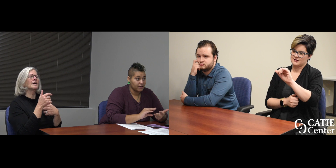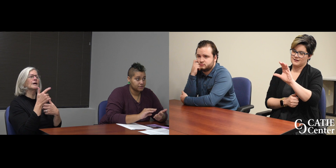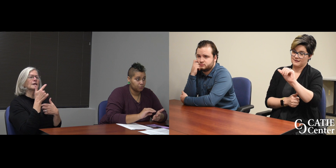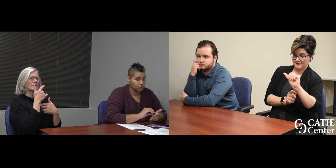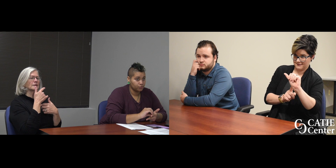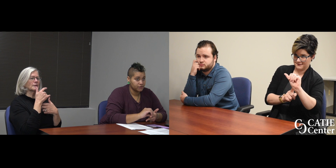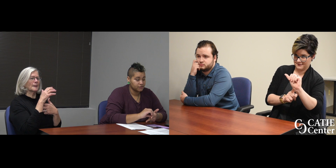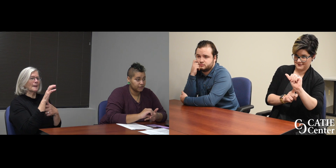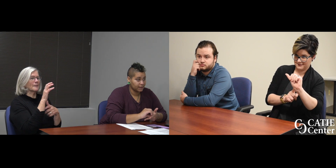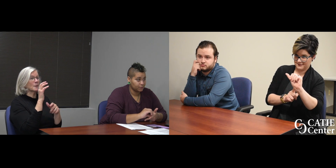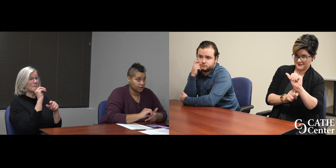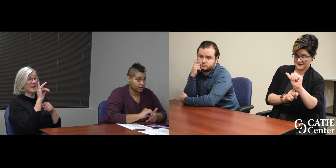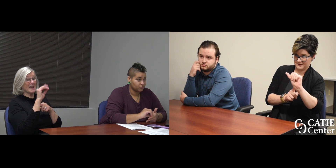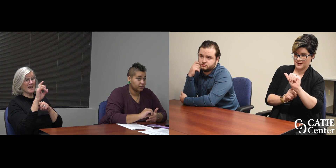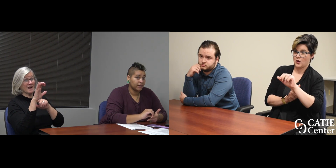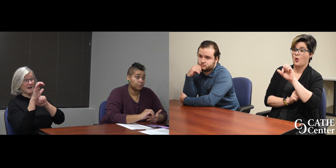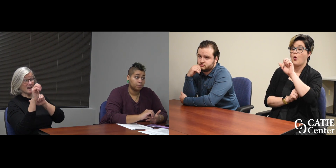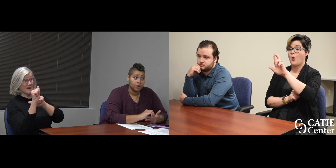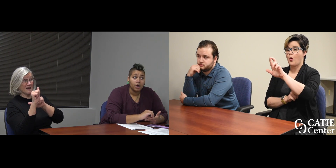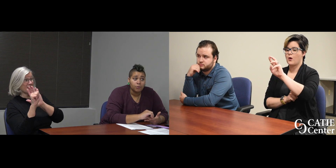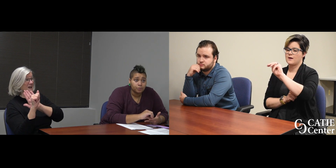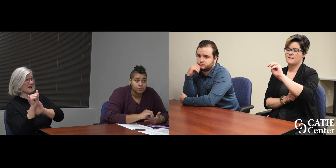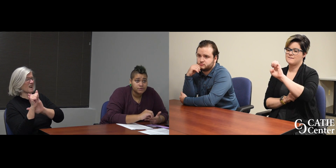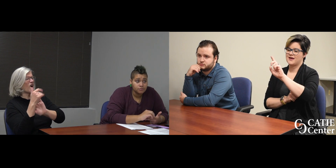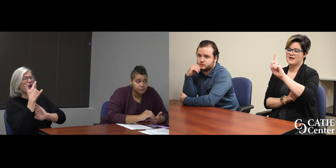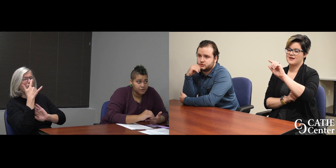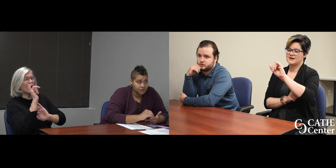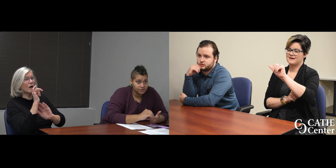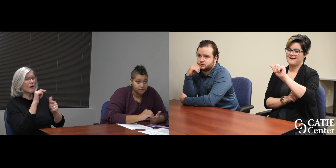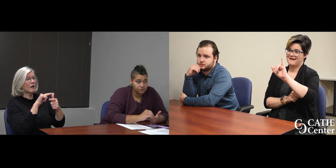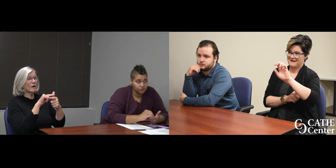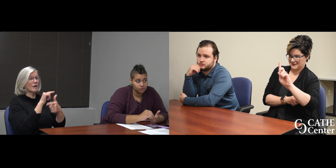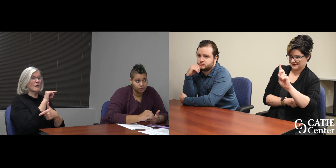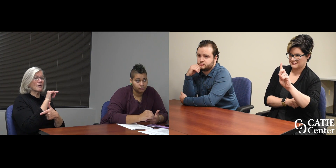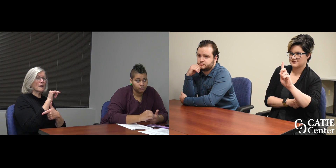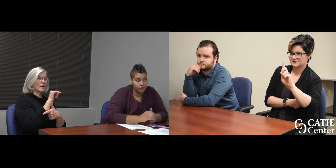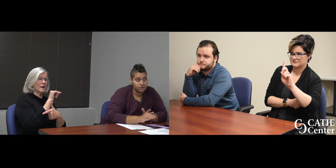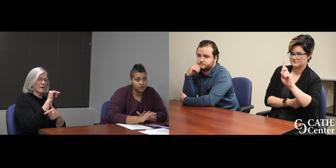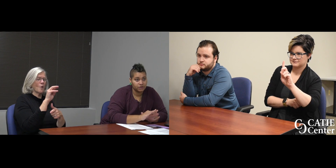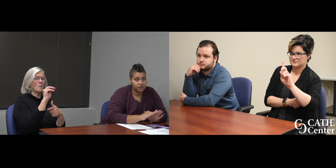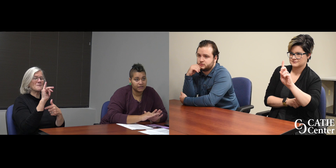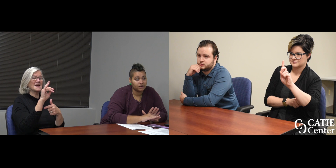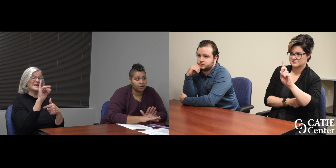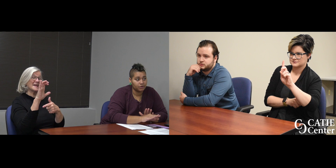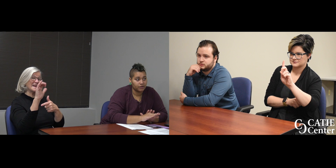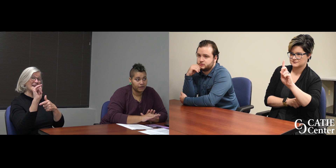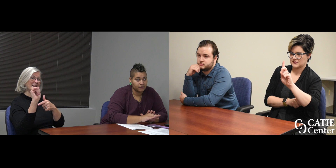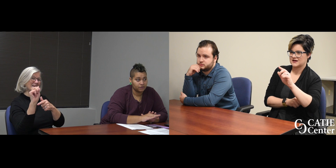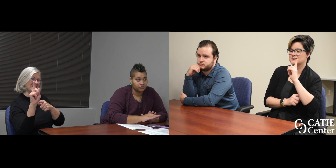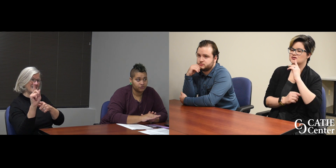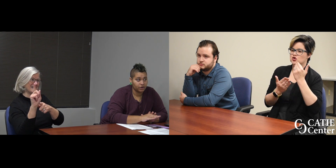as someone who recently came to our country and presumably doesn't do ... What does your income look like?